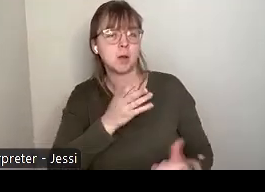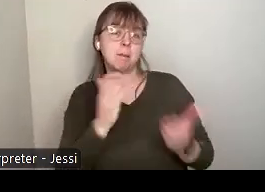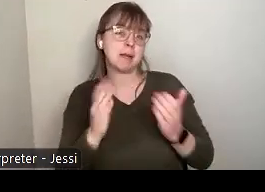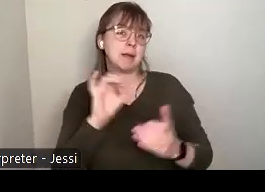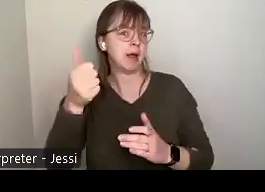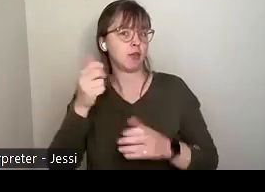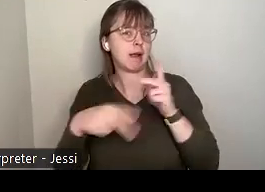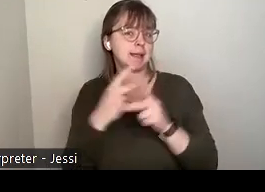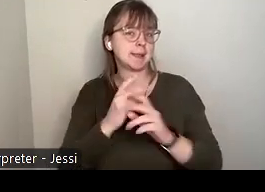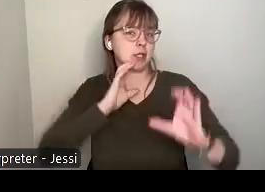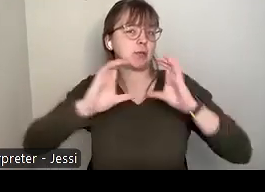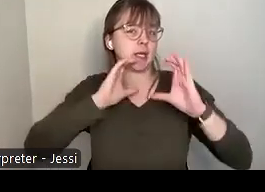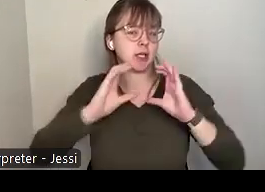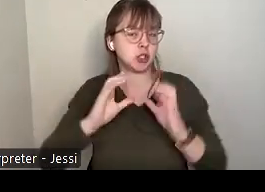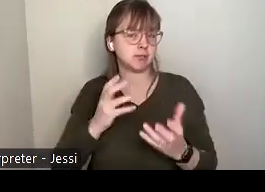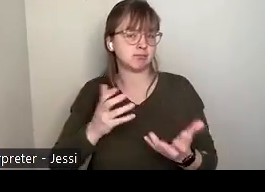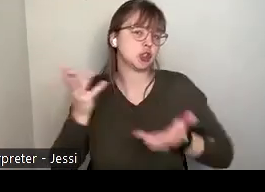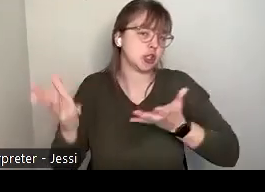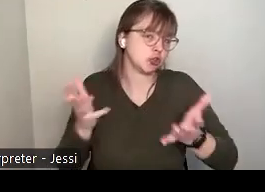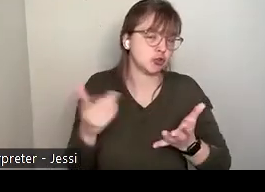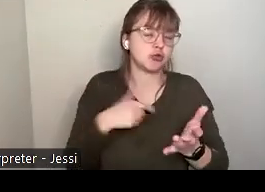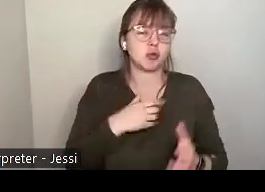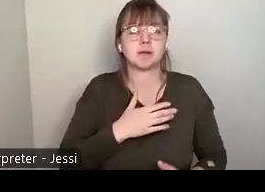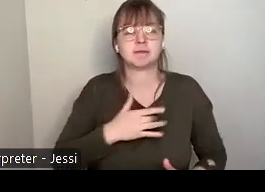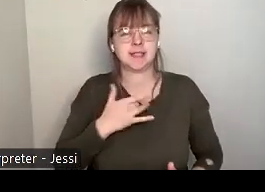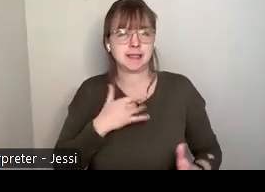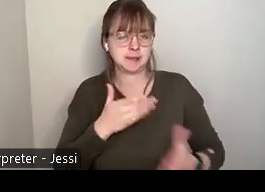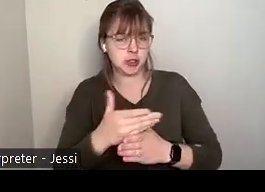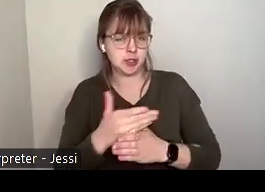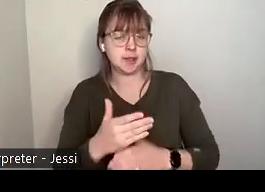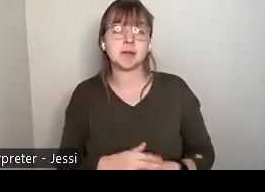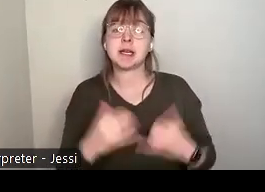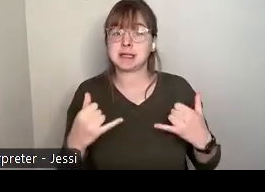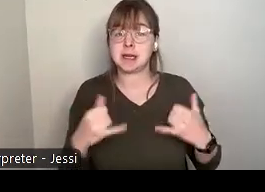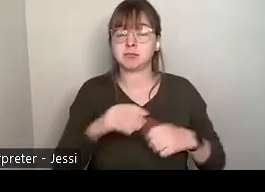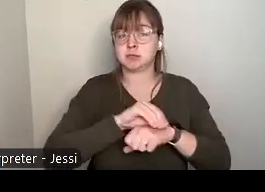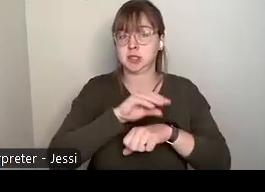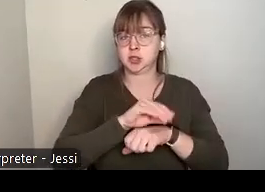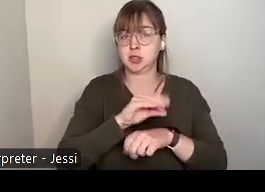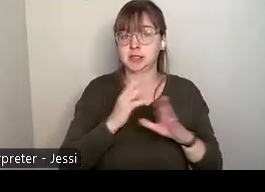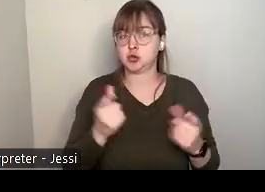so the consultant then engages in a range of activities to support progress on these goals